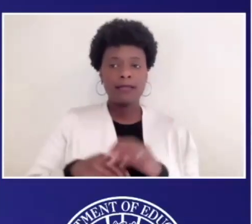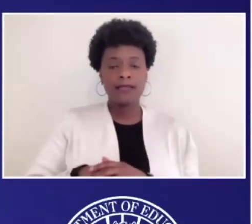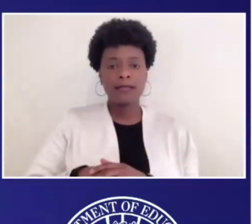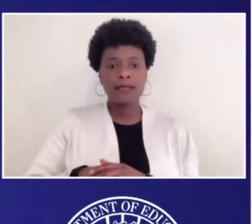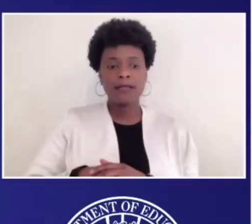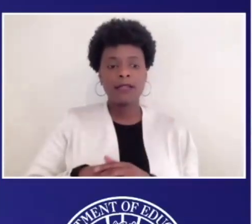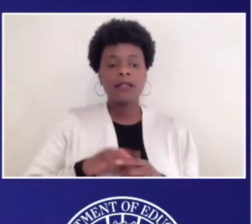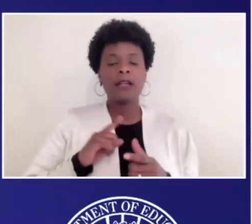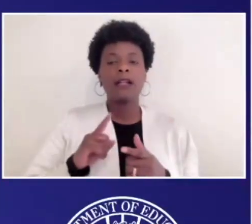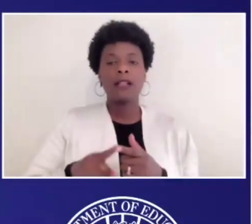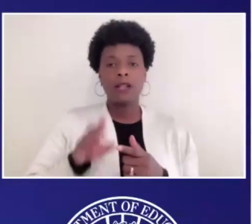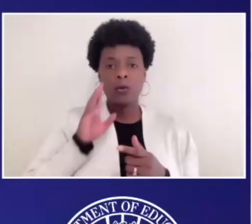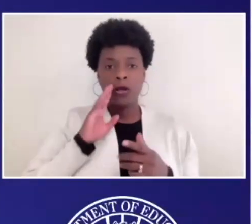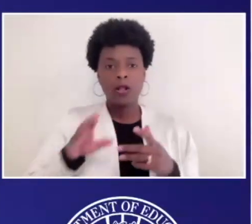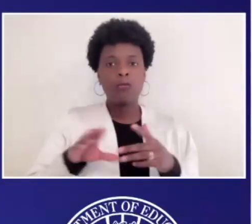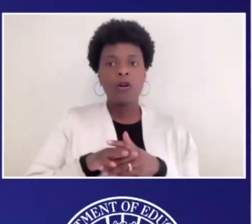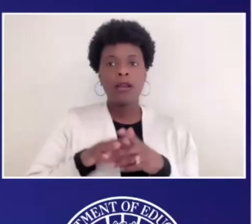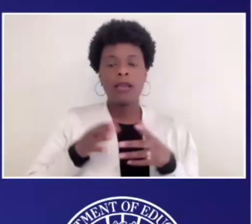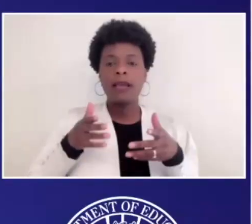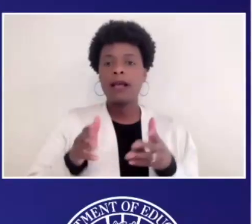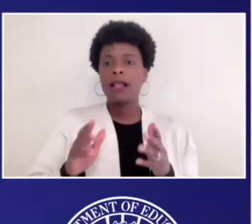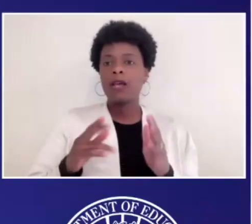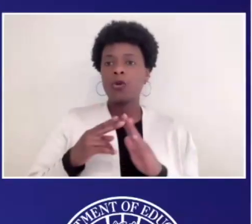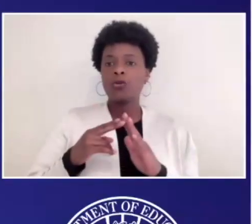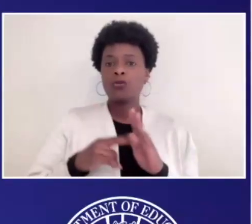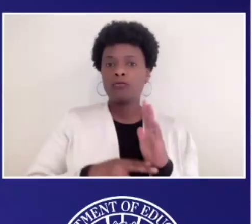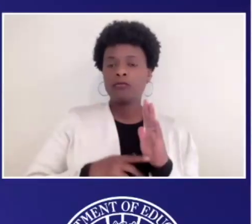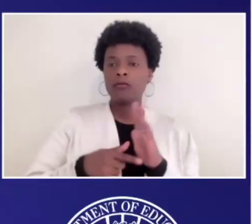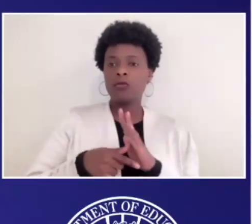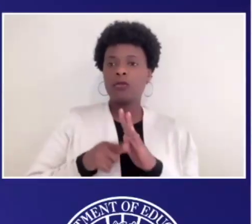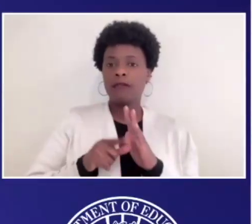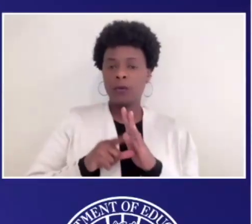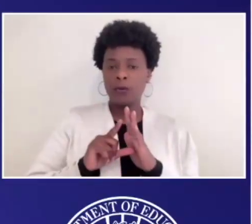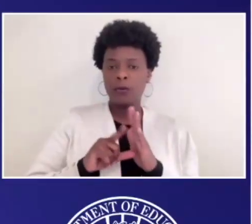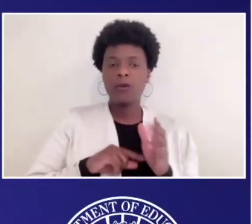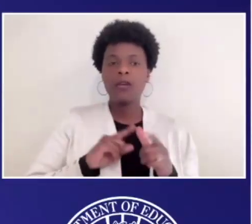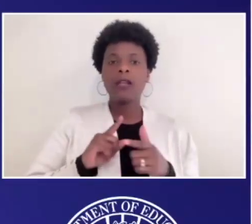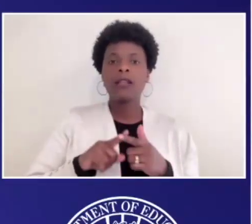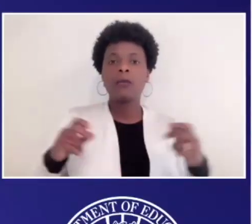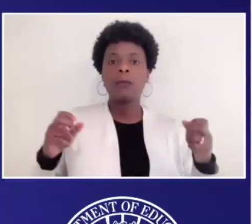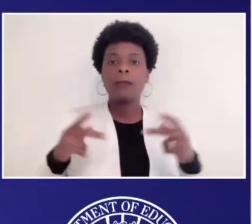And then we are going to take a break to allow you to review it. And we're going to come back and take a